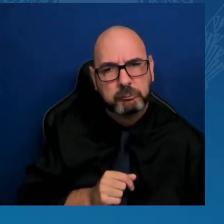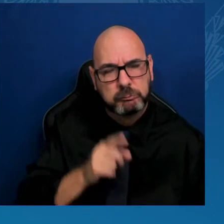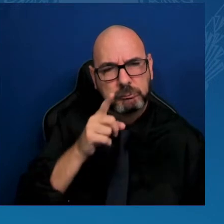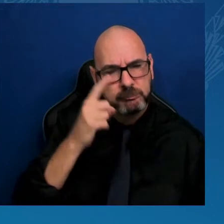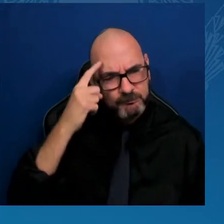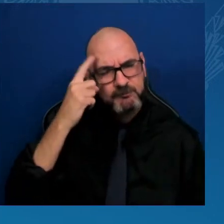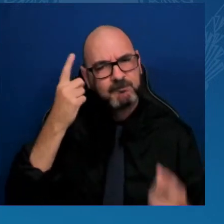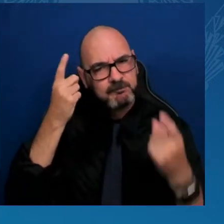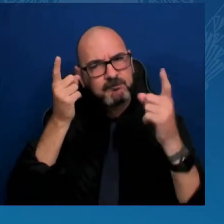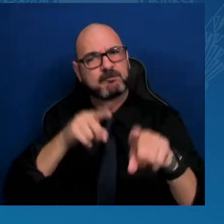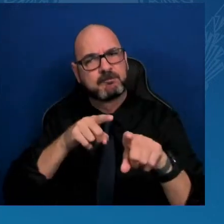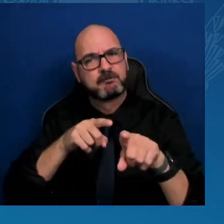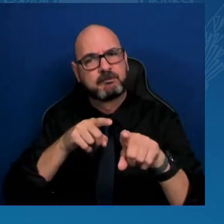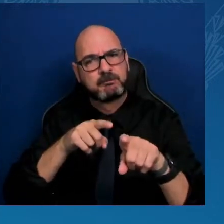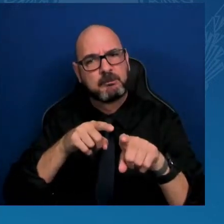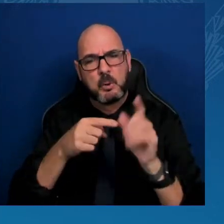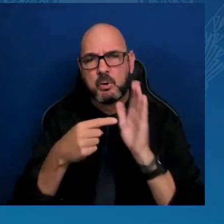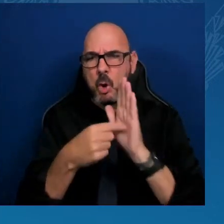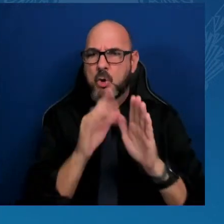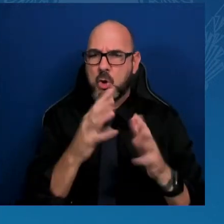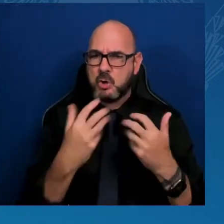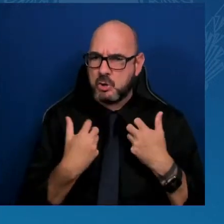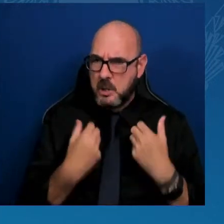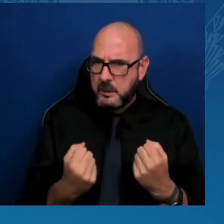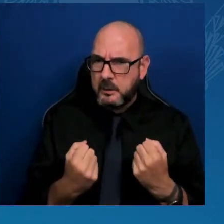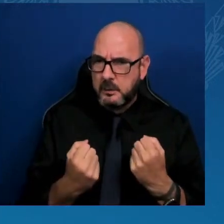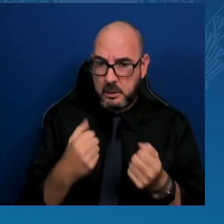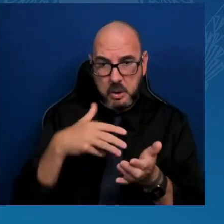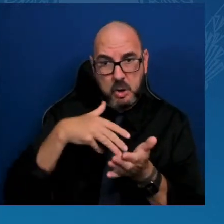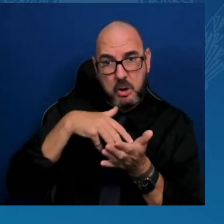not of weakness, for leaders to have empathy,